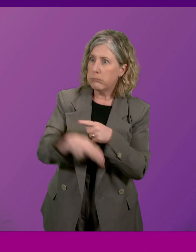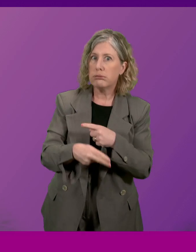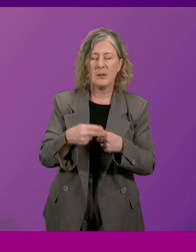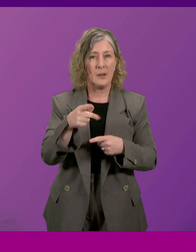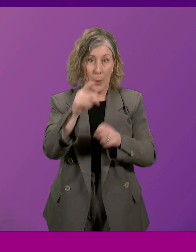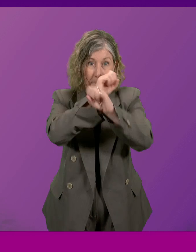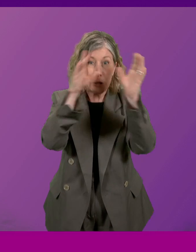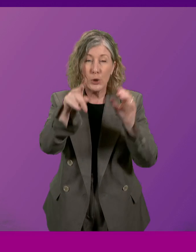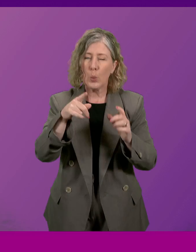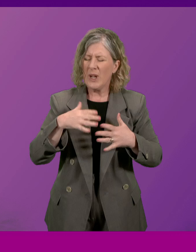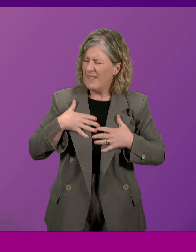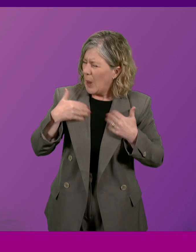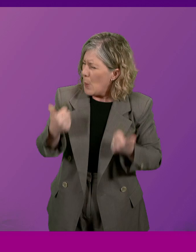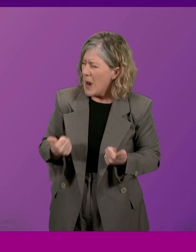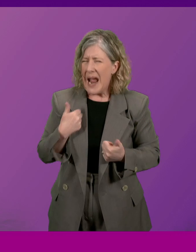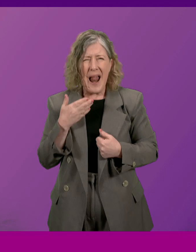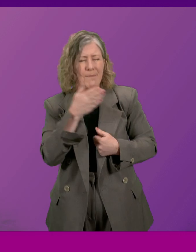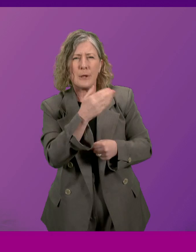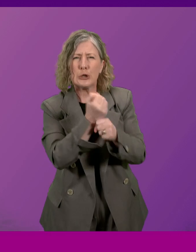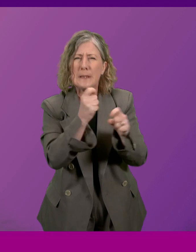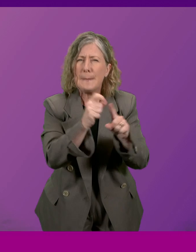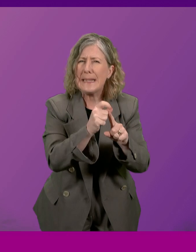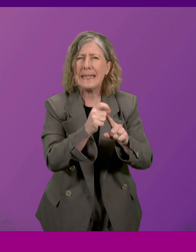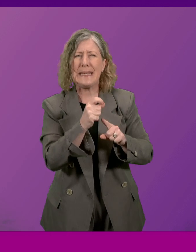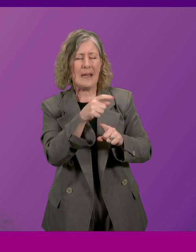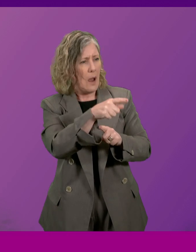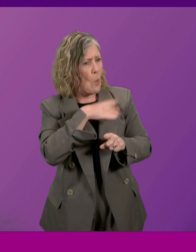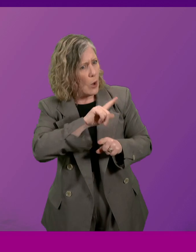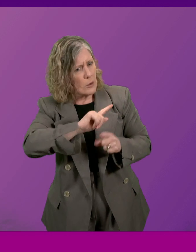so we go to our general practitioner and are referred for further tests. When we go